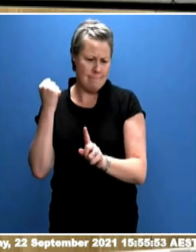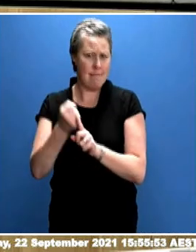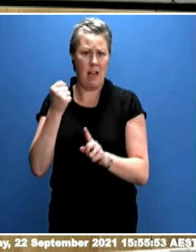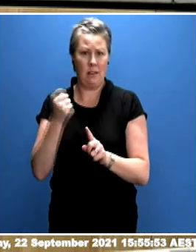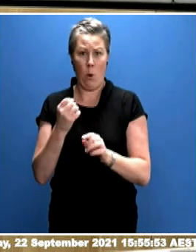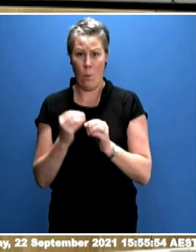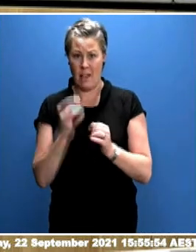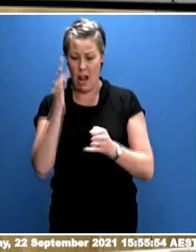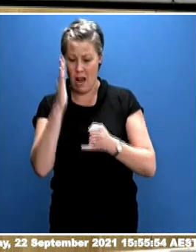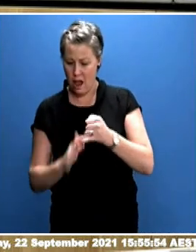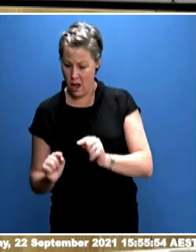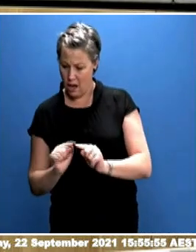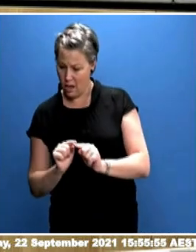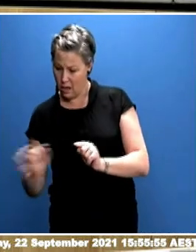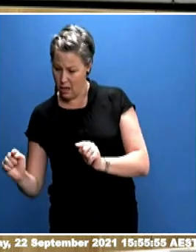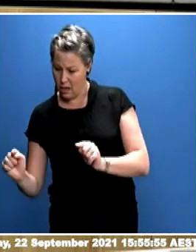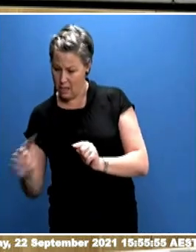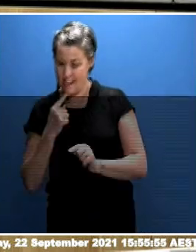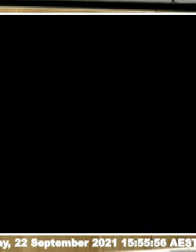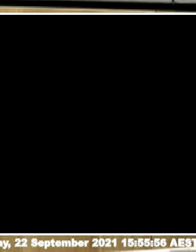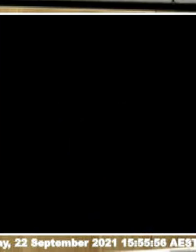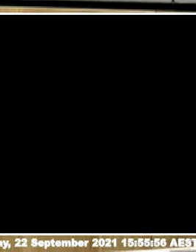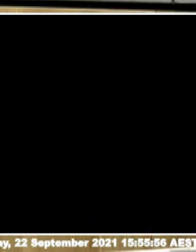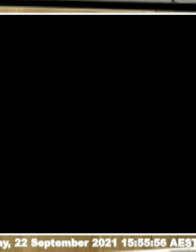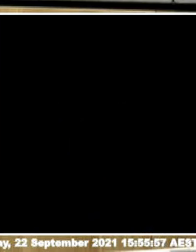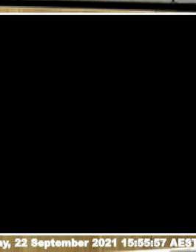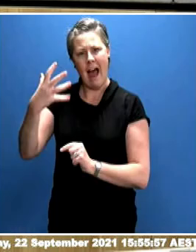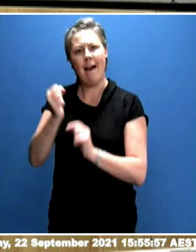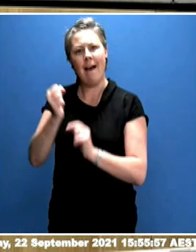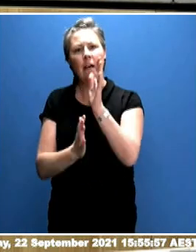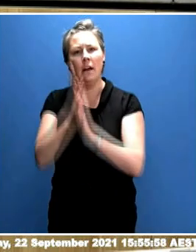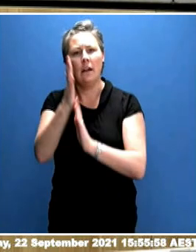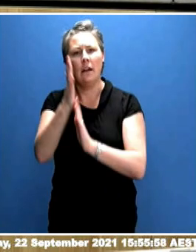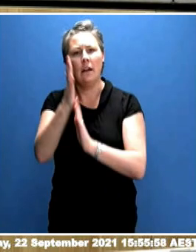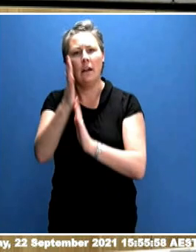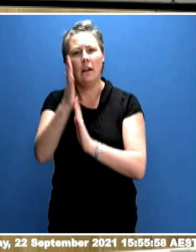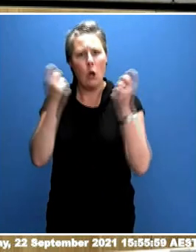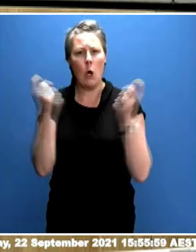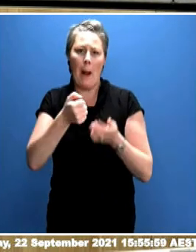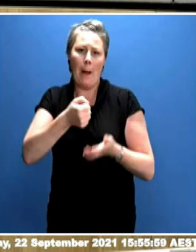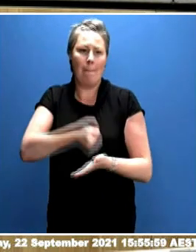The Centre conducts a 'Smoking Ceremony' a minimum of every four years